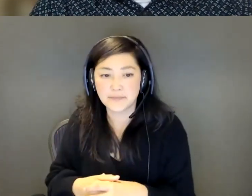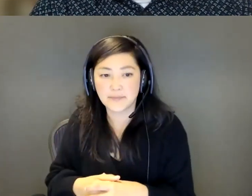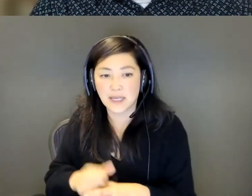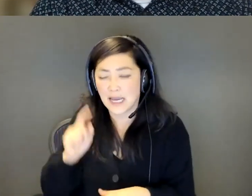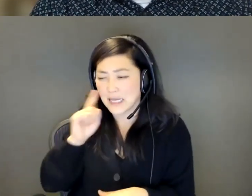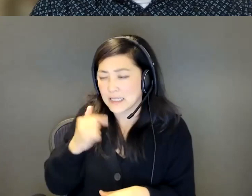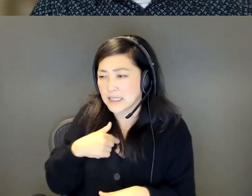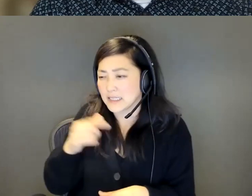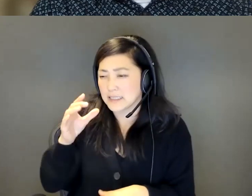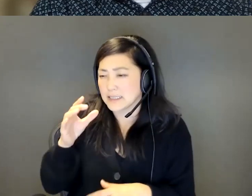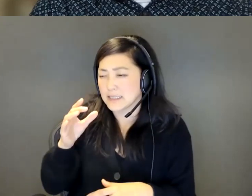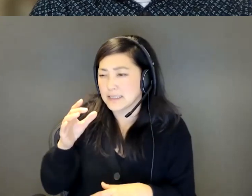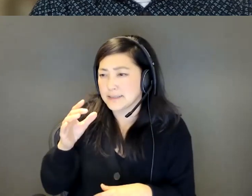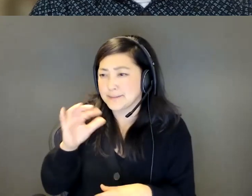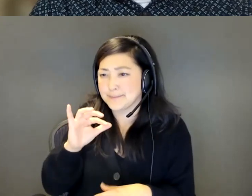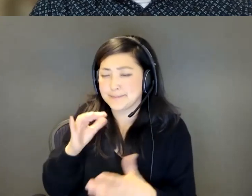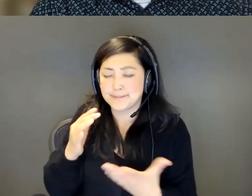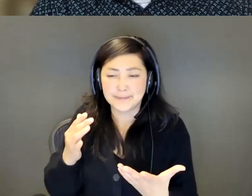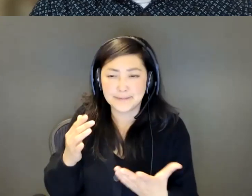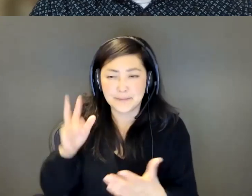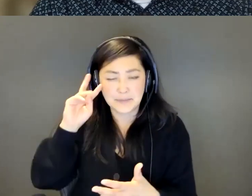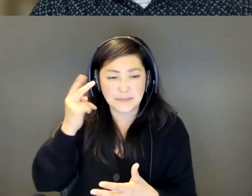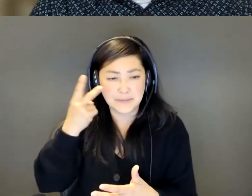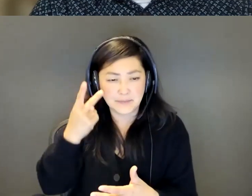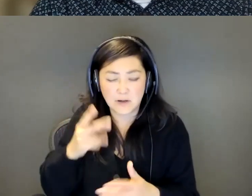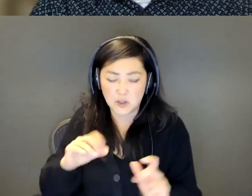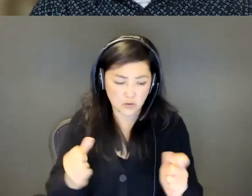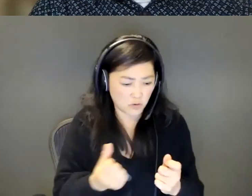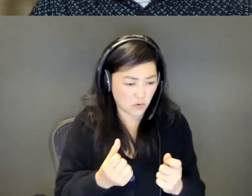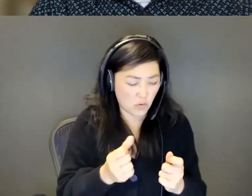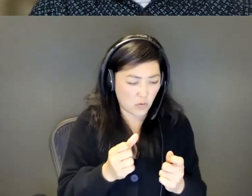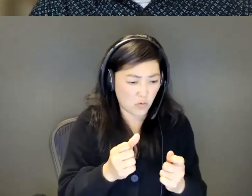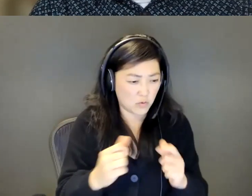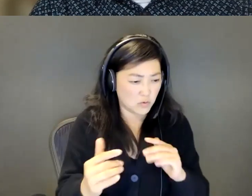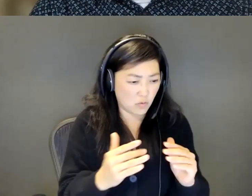I misunderstood where the Cold War was set. Kieron: So, Cold War qualifier, absolutely.